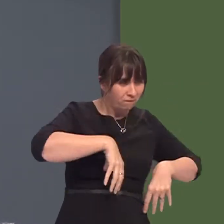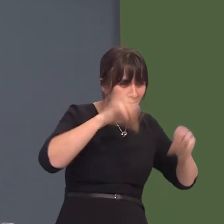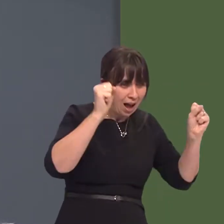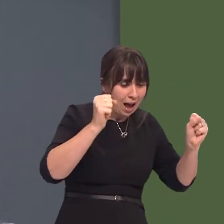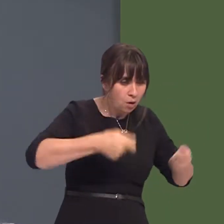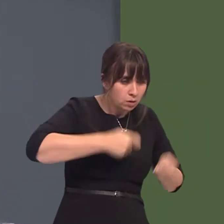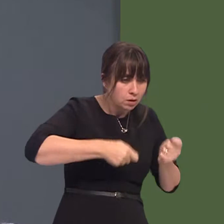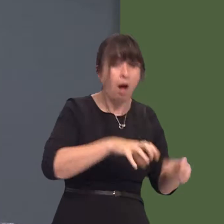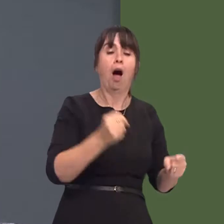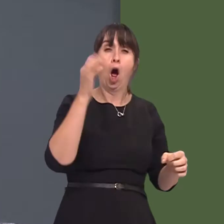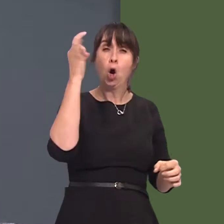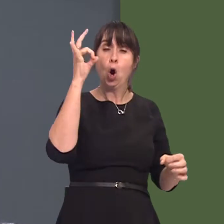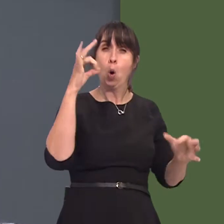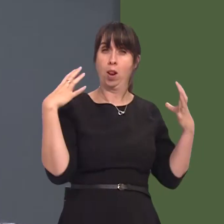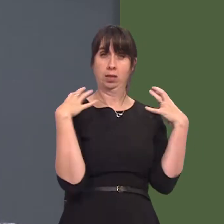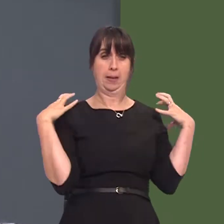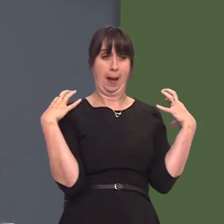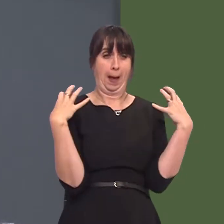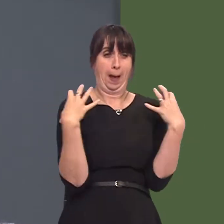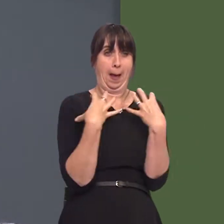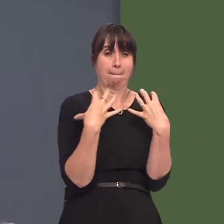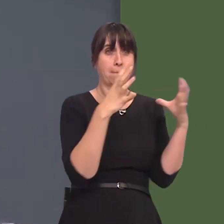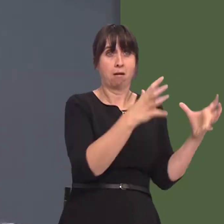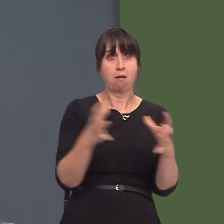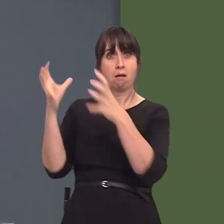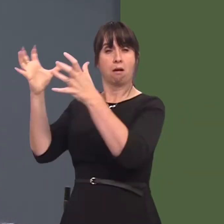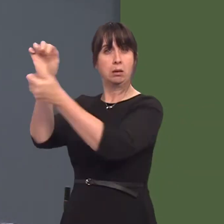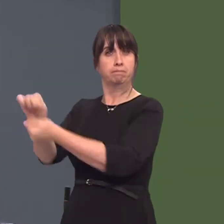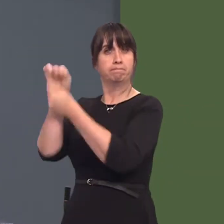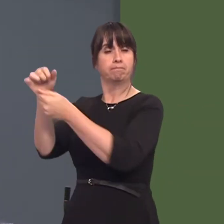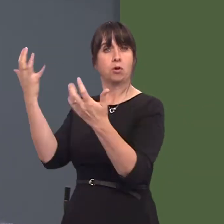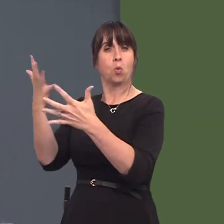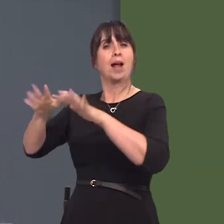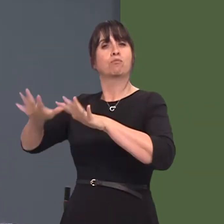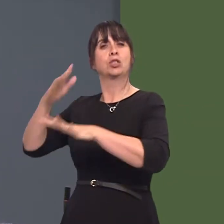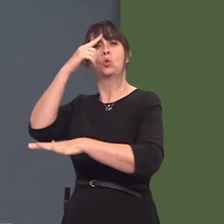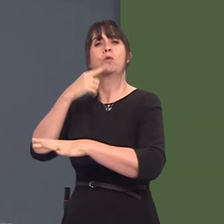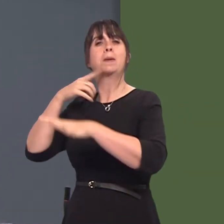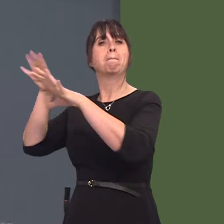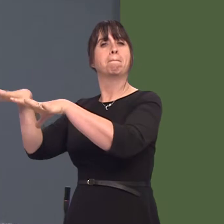I know, First Minister, youíll be aware that I am keen to one day see the Mold cape exhibited for the first time back in the town where it was discovered.